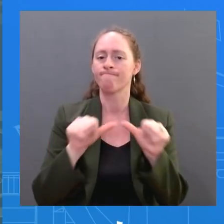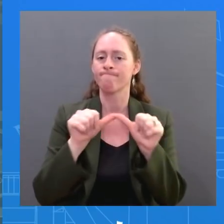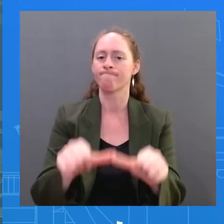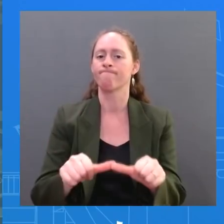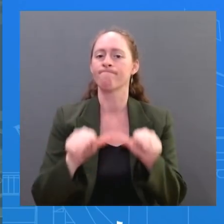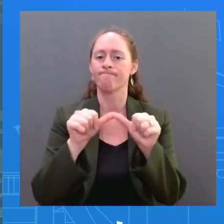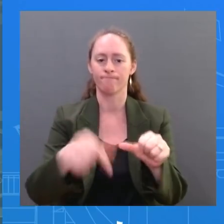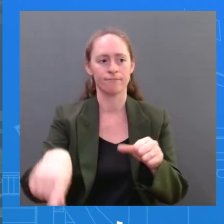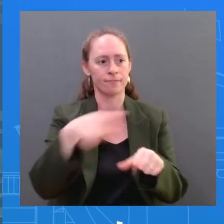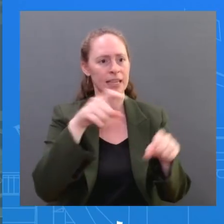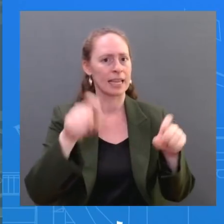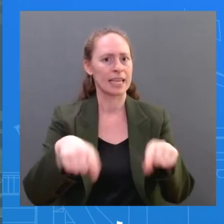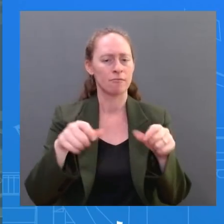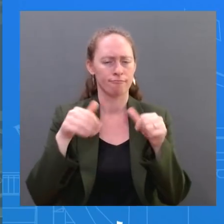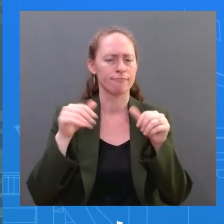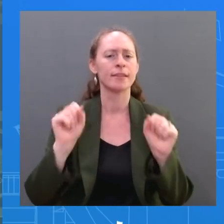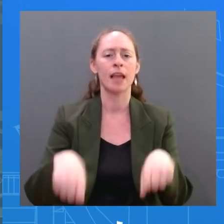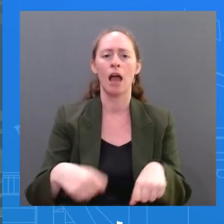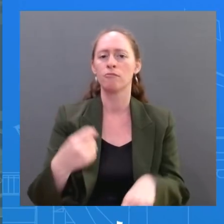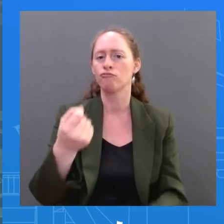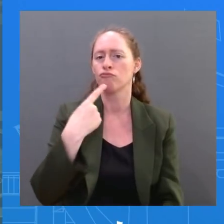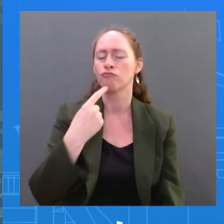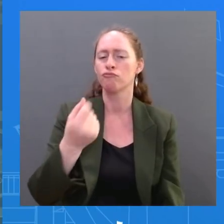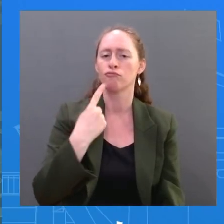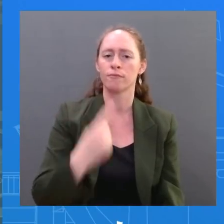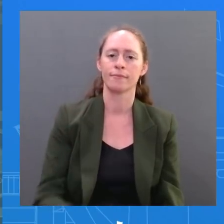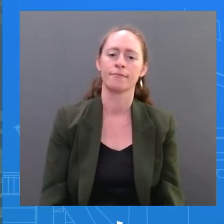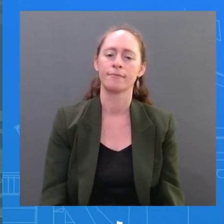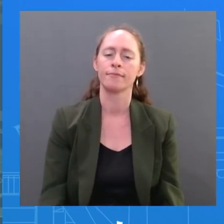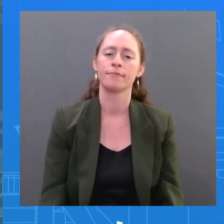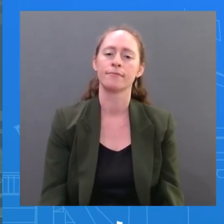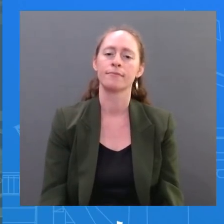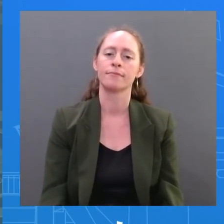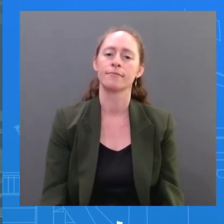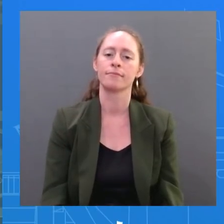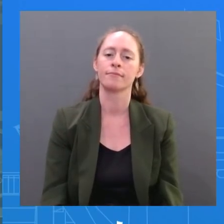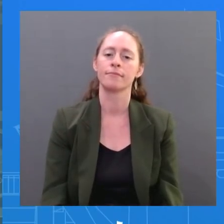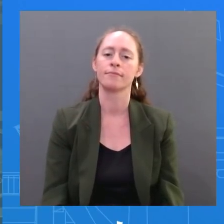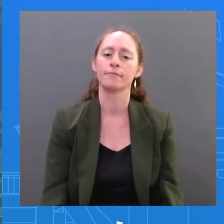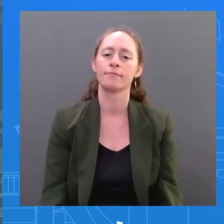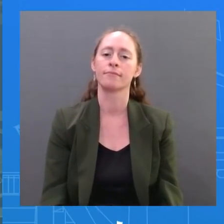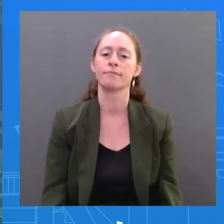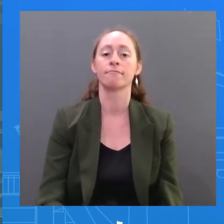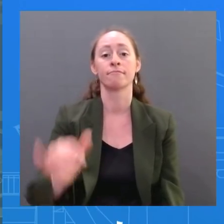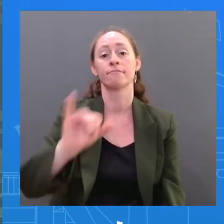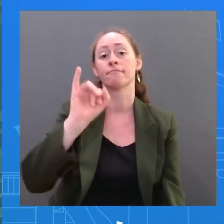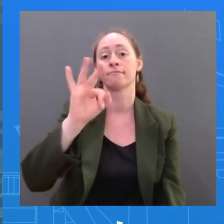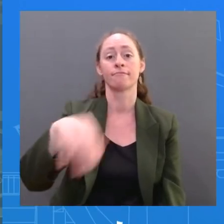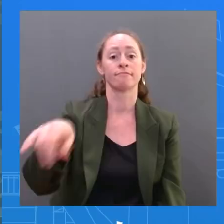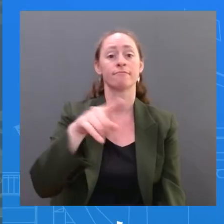and also making sure that women who decide to travel across states have the protection;